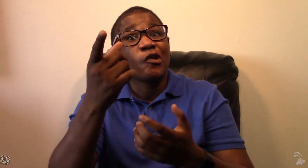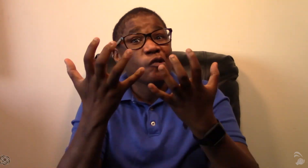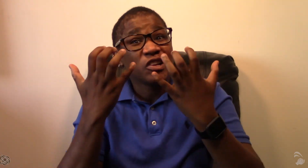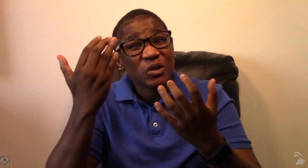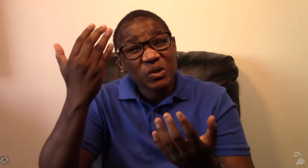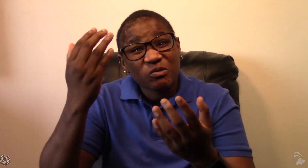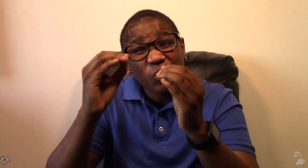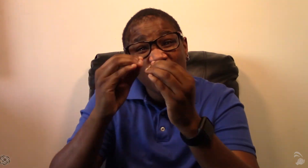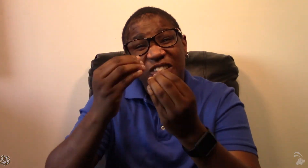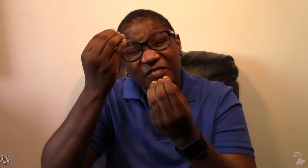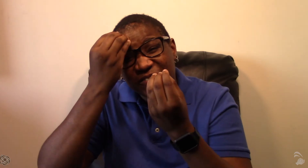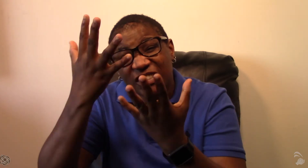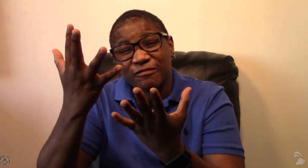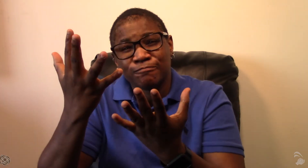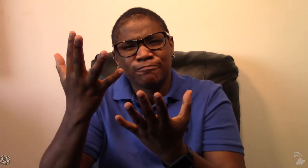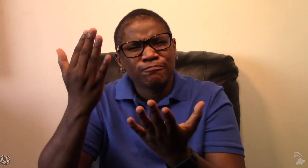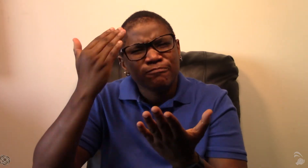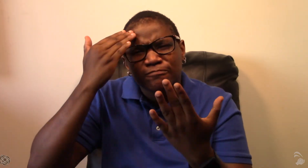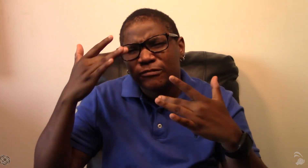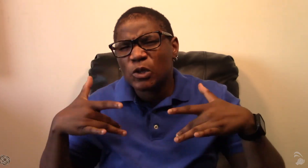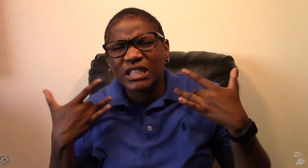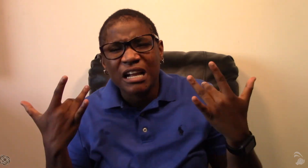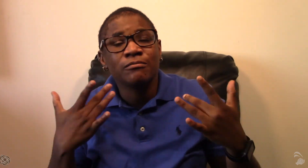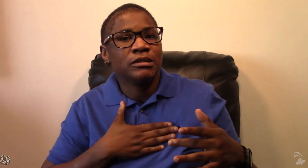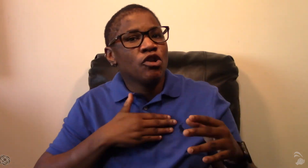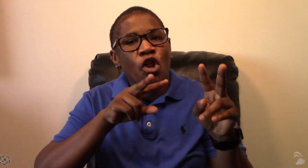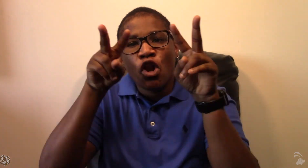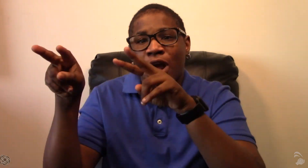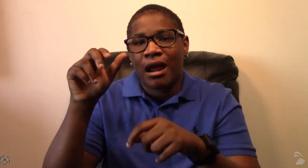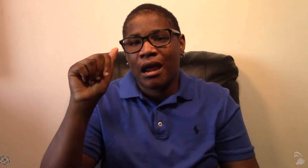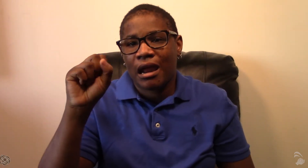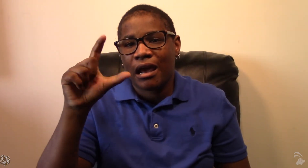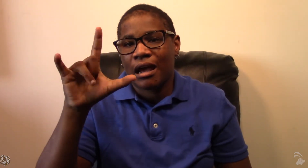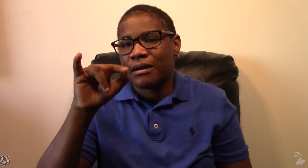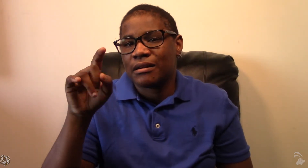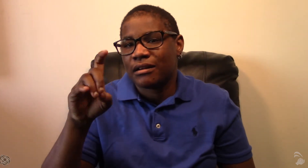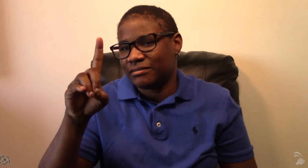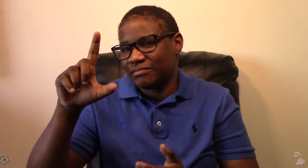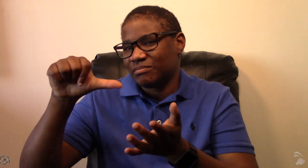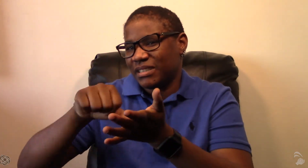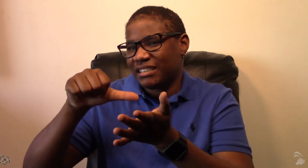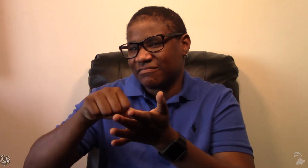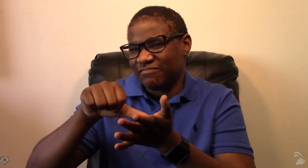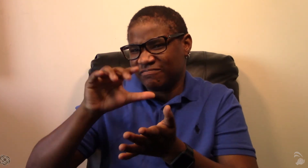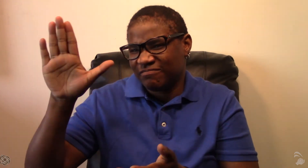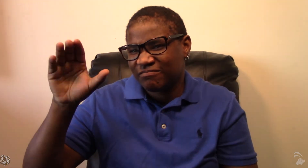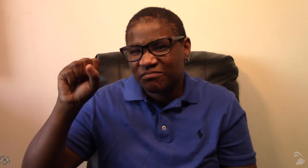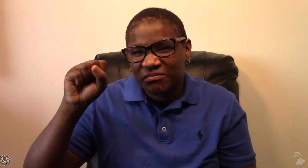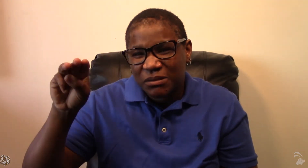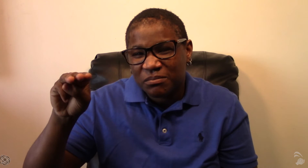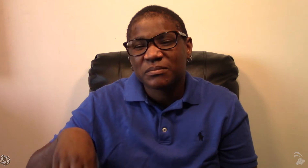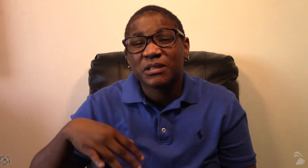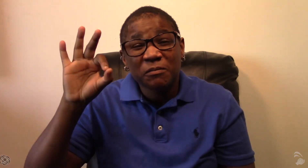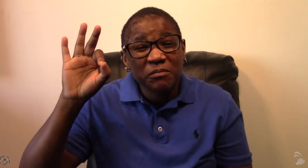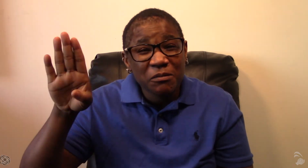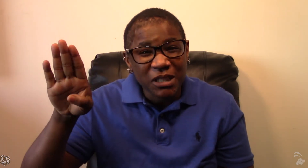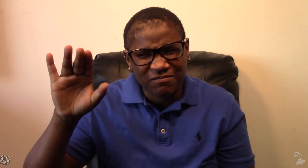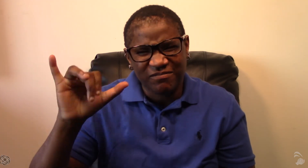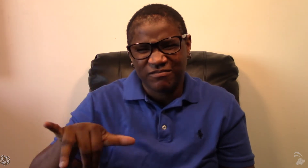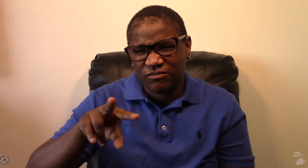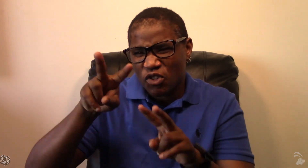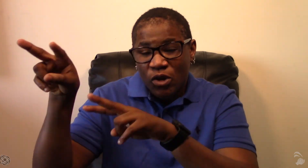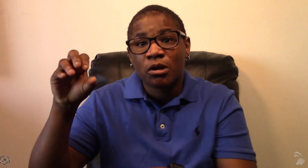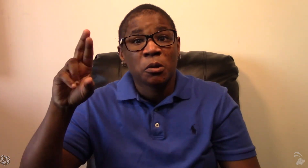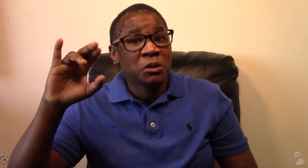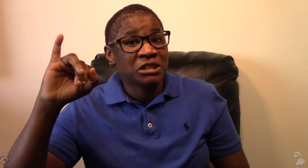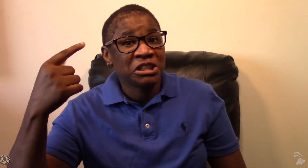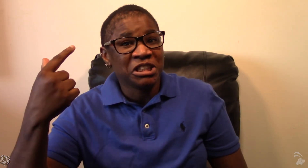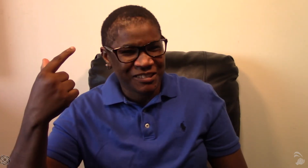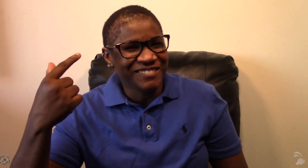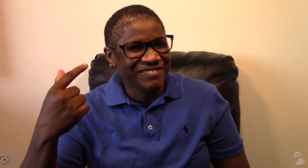take a look at ASLized's social media pages for more information!